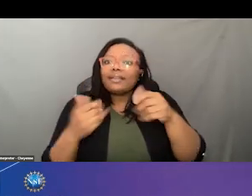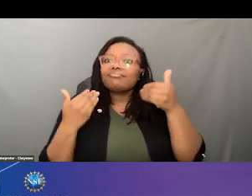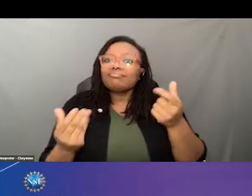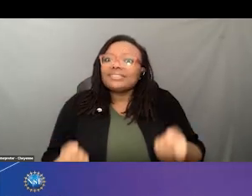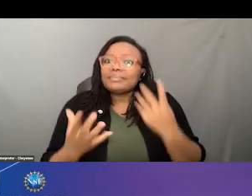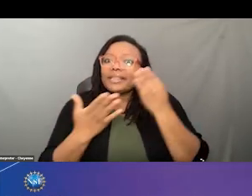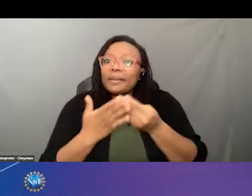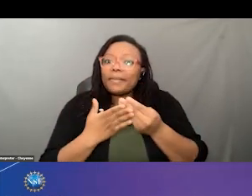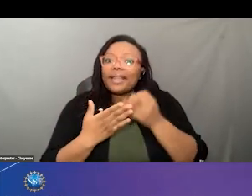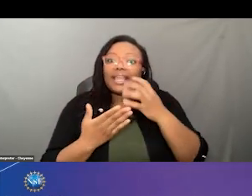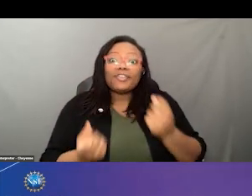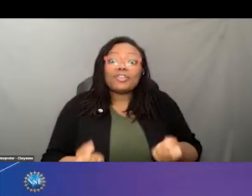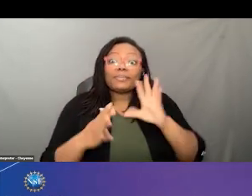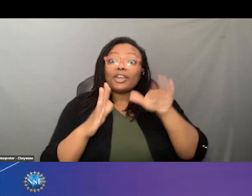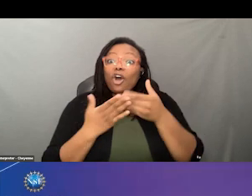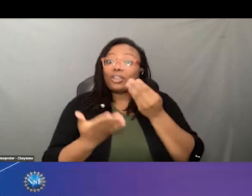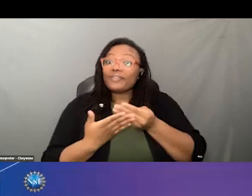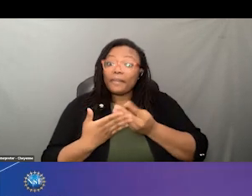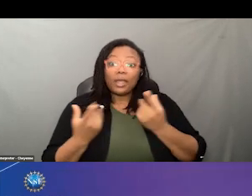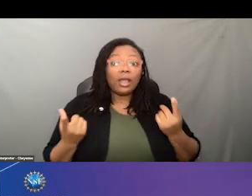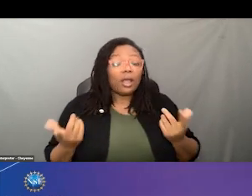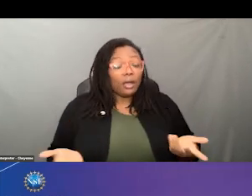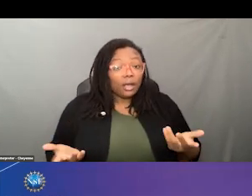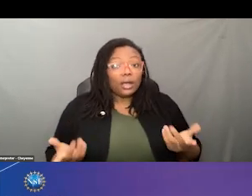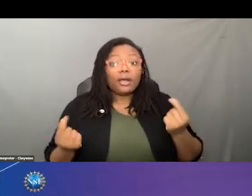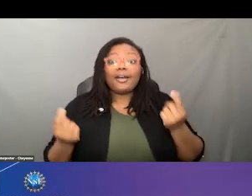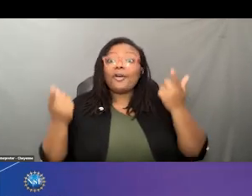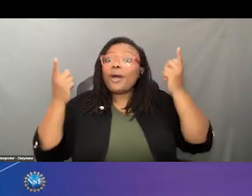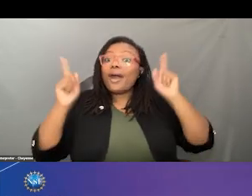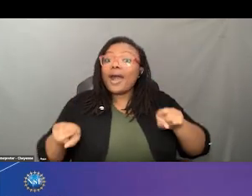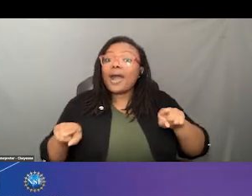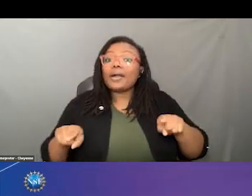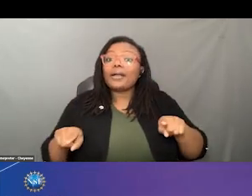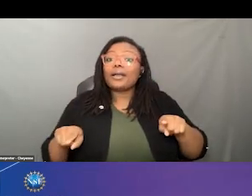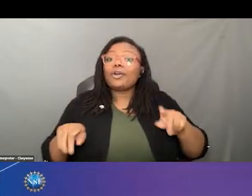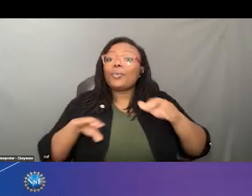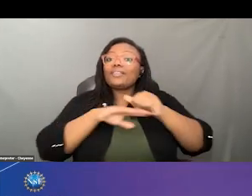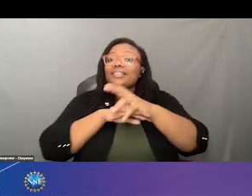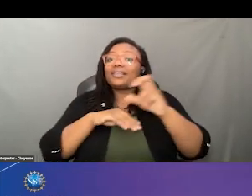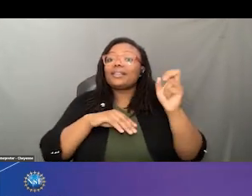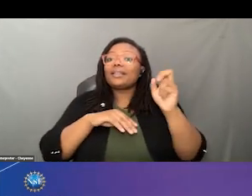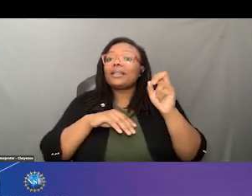So if you don't spend all of your funding, what happens? We have to send the money back to treasury.